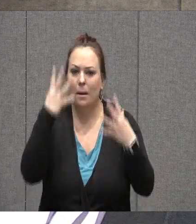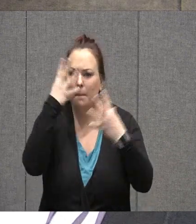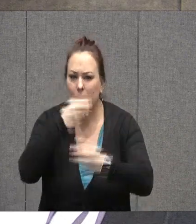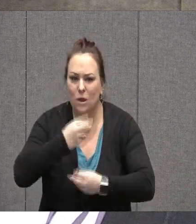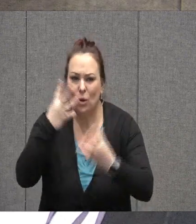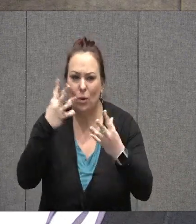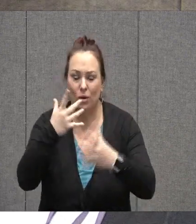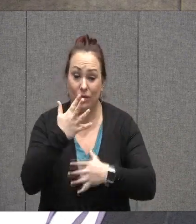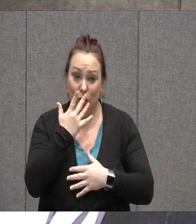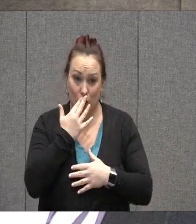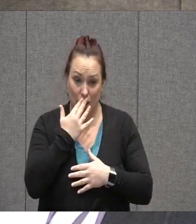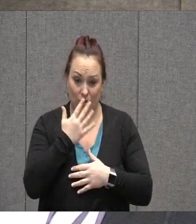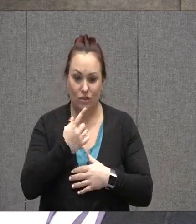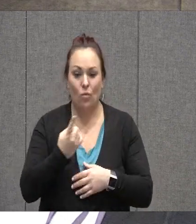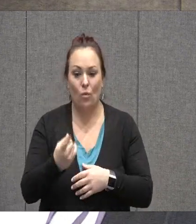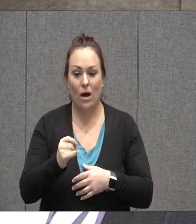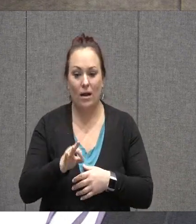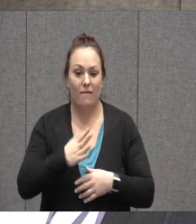This is one of my favorites, I think.